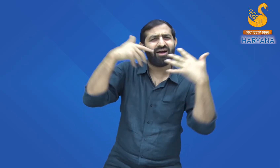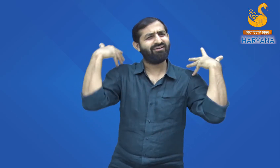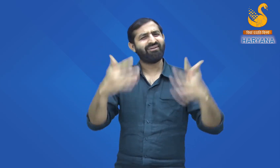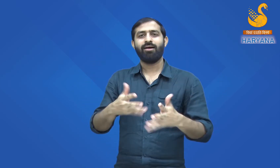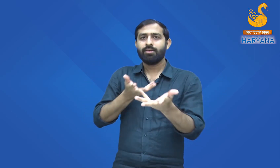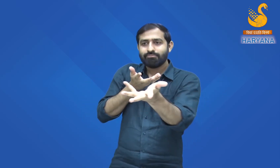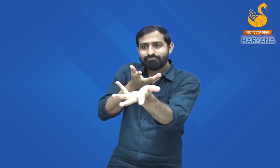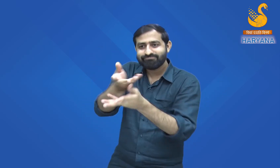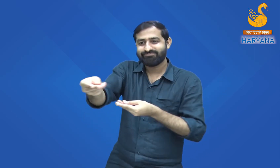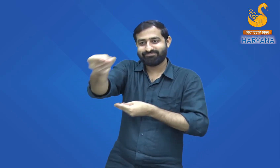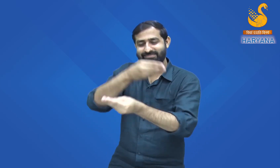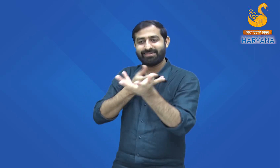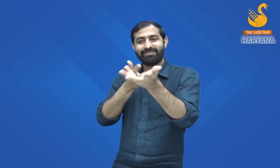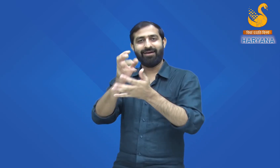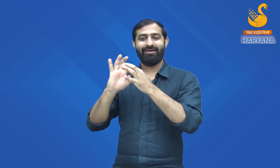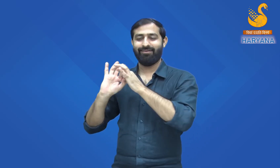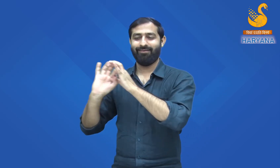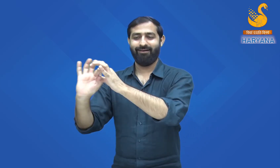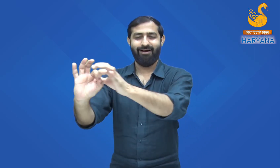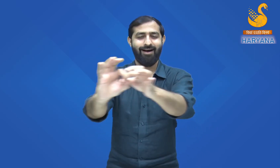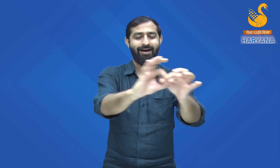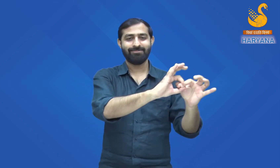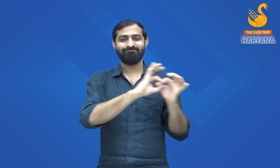This happens to an exchange of ideas and thoughts.